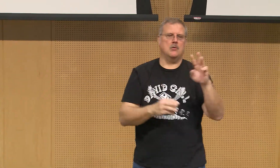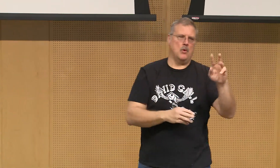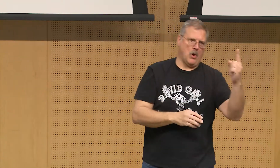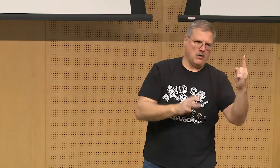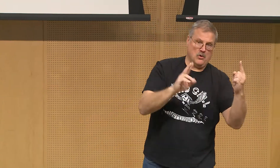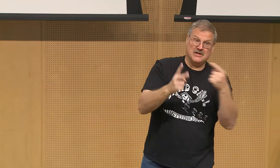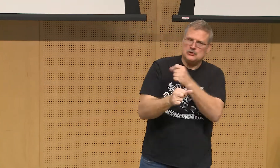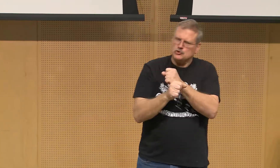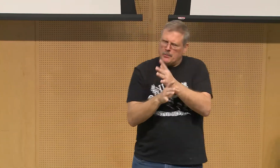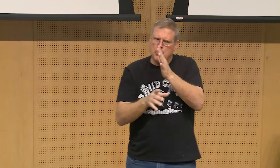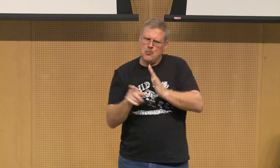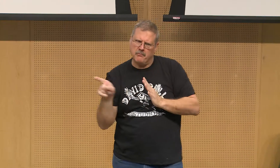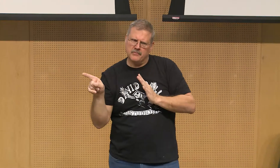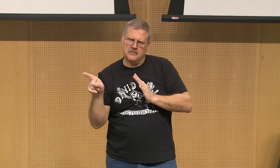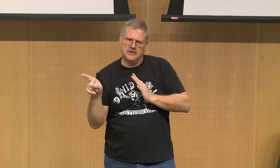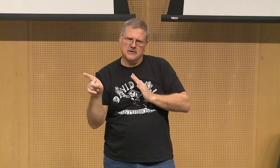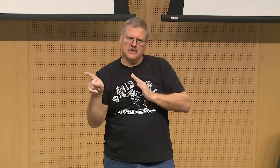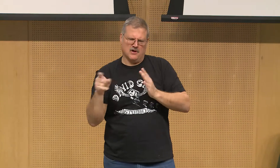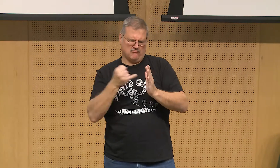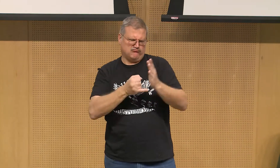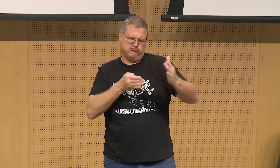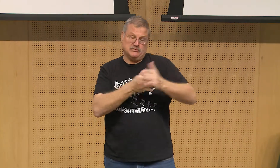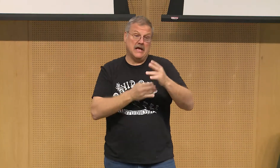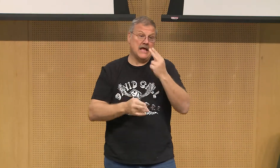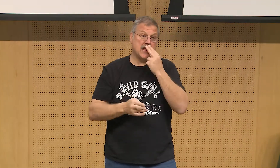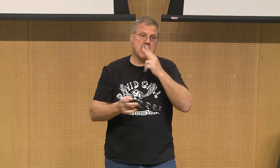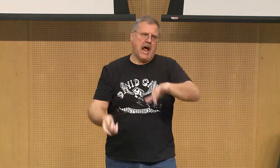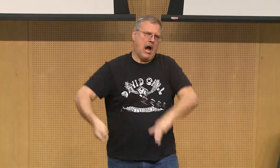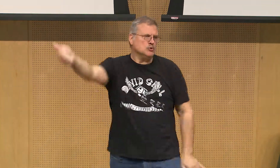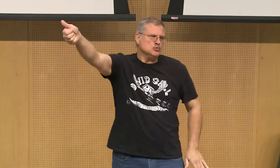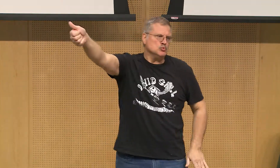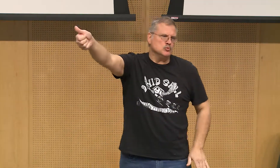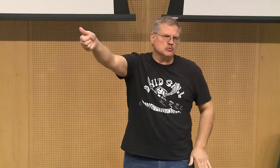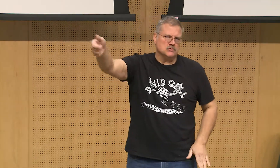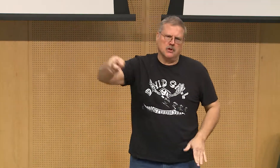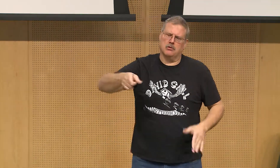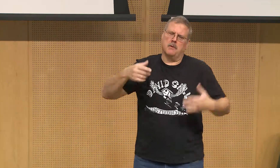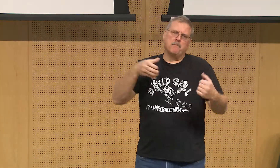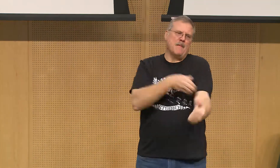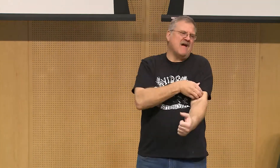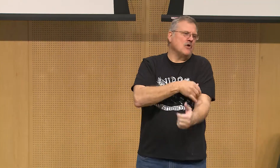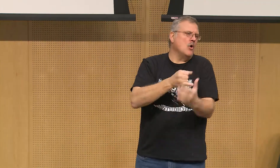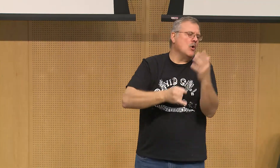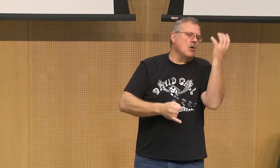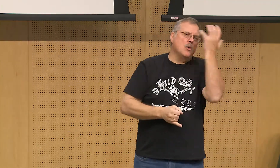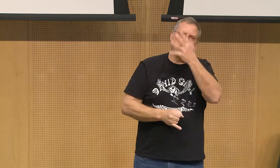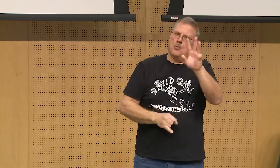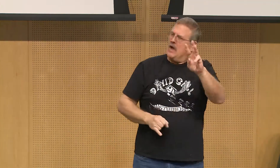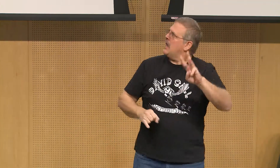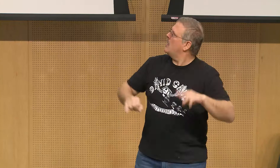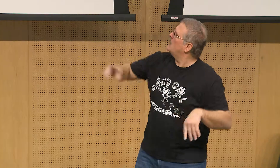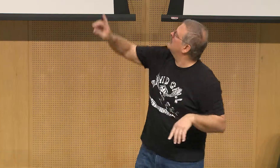went through World War I and II, German woman herself, was actually anti-Nazi and was kicked out,